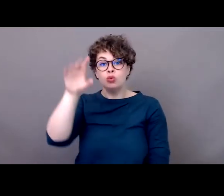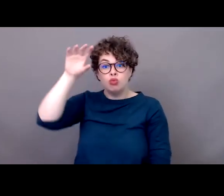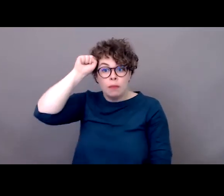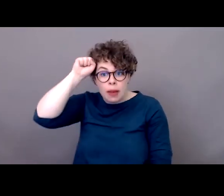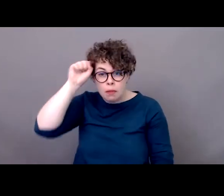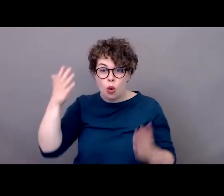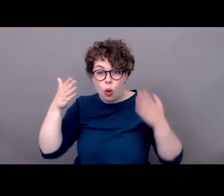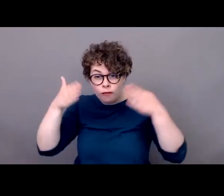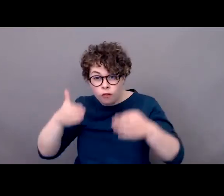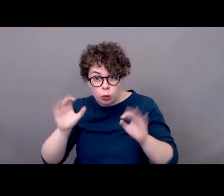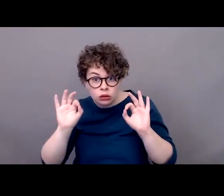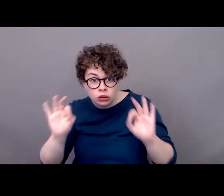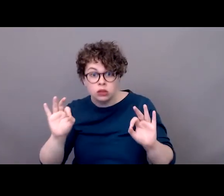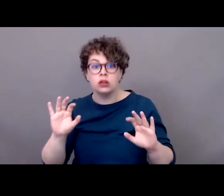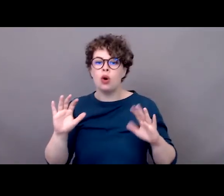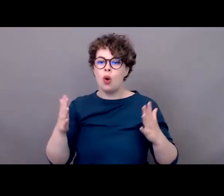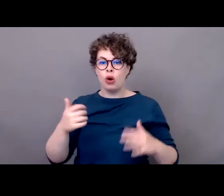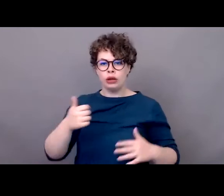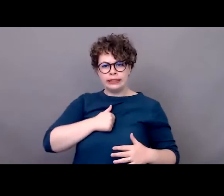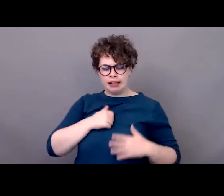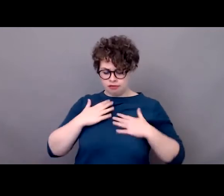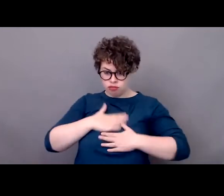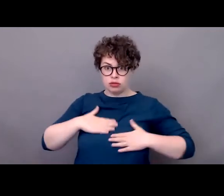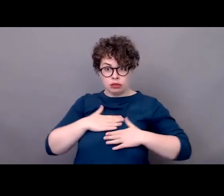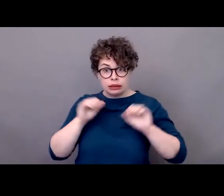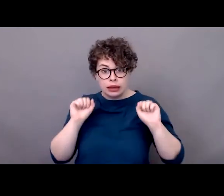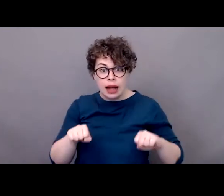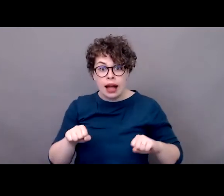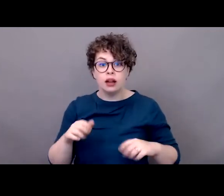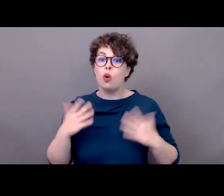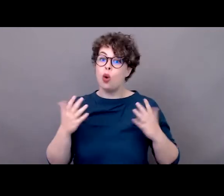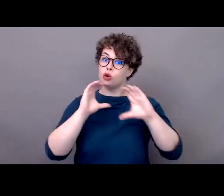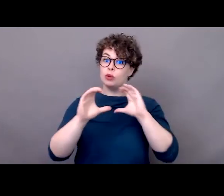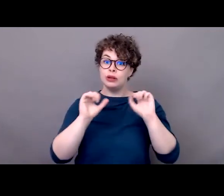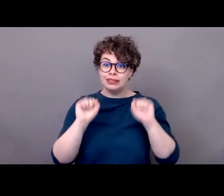answer those questions and say they have no difficulty, they have some difficulty, they